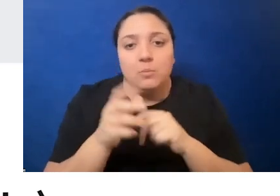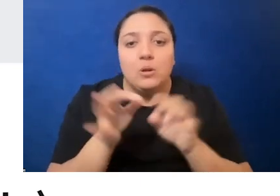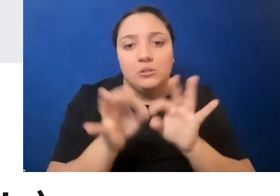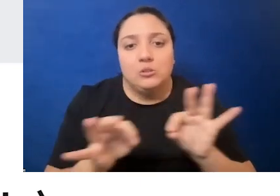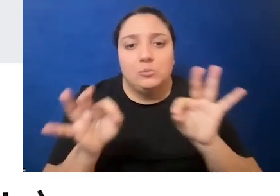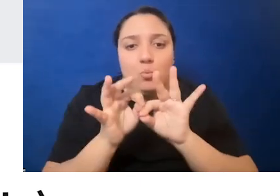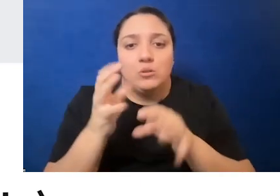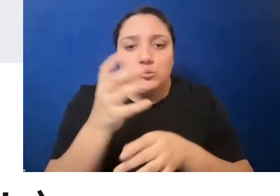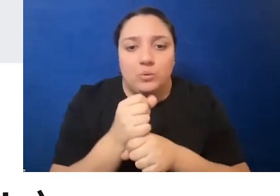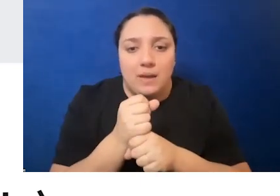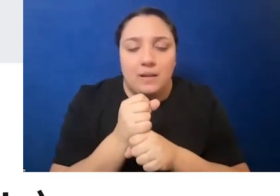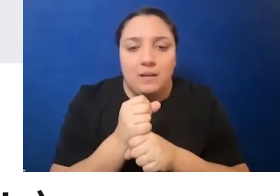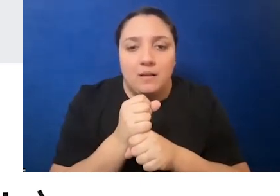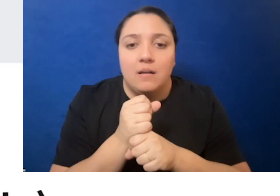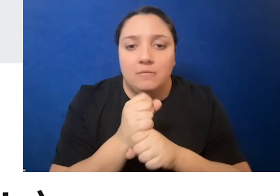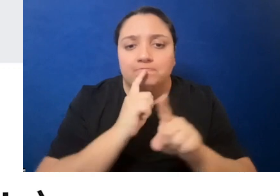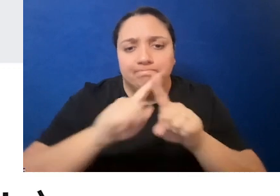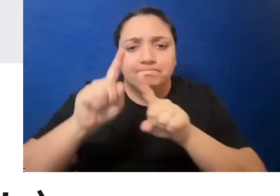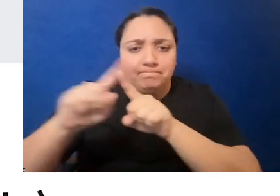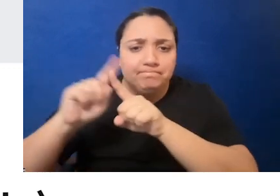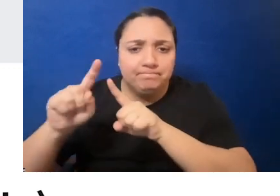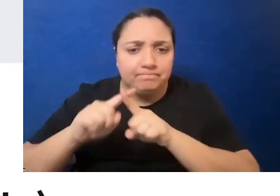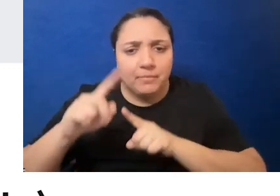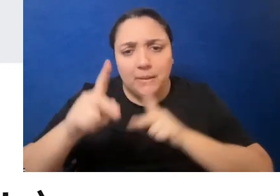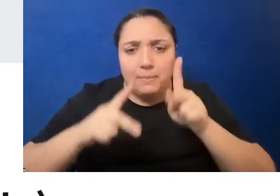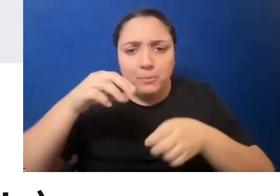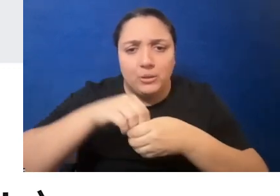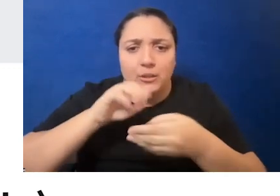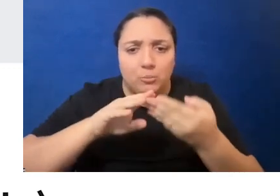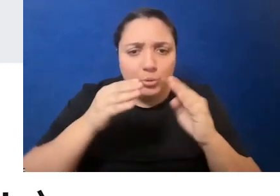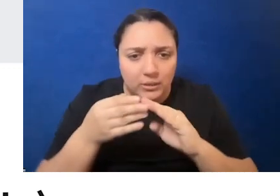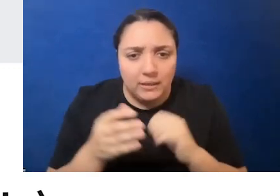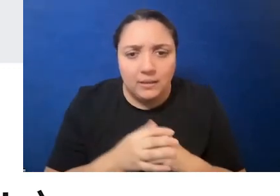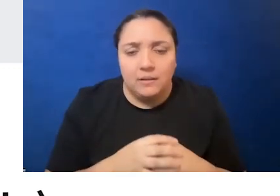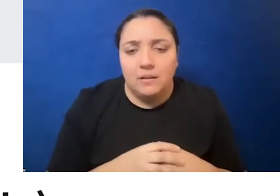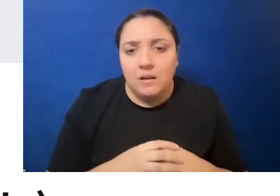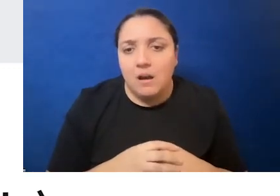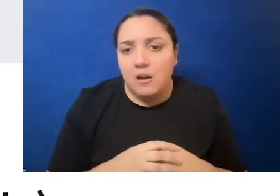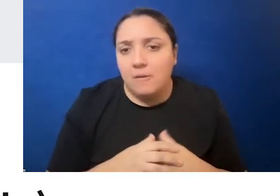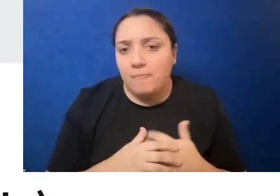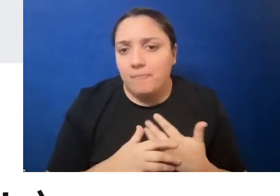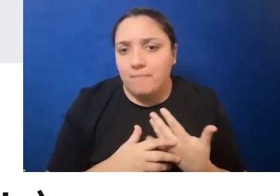MOTIVATIONAL SPEAKERS AND SOME SPORTS FIGURES AND IT IS